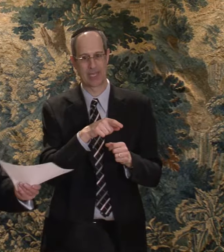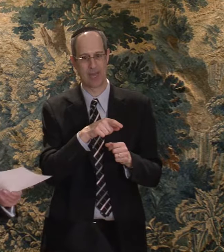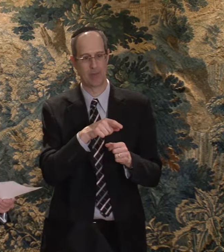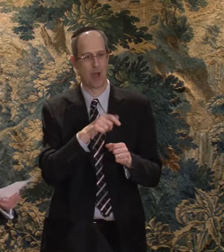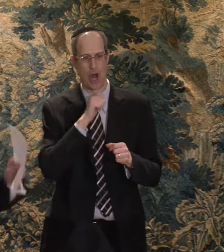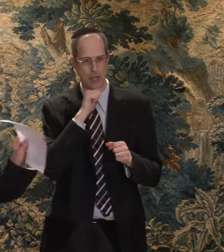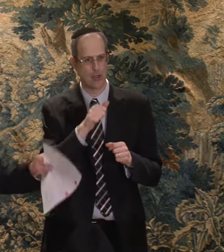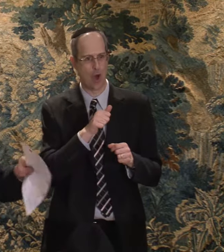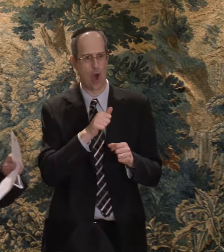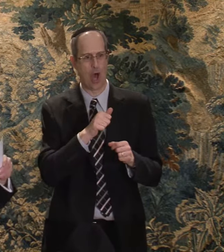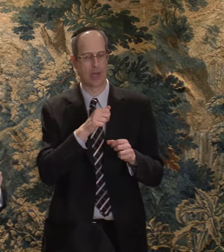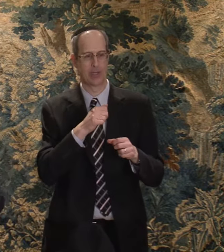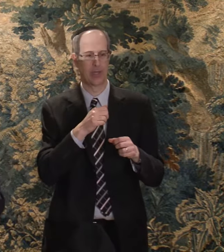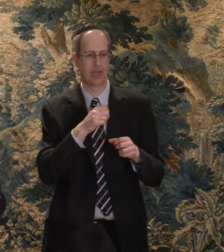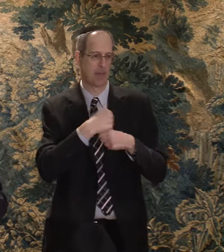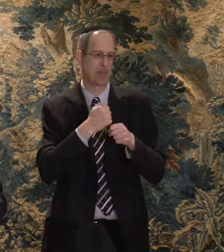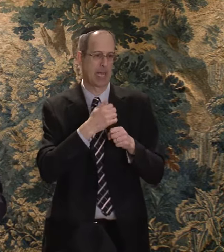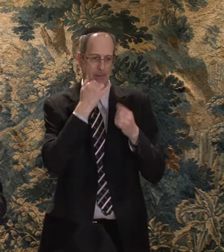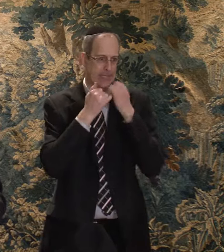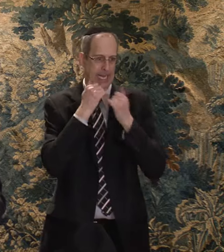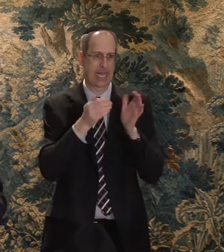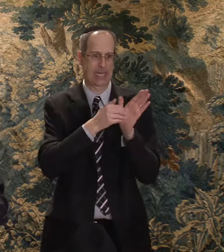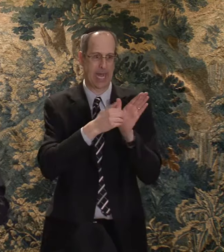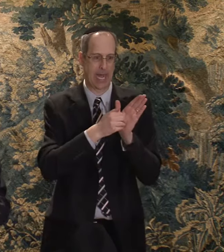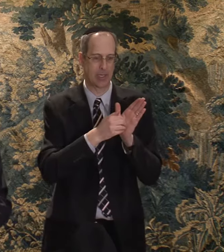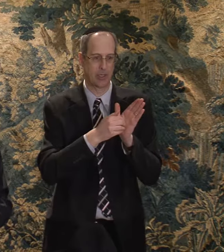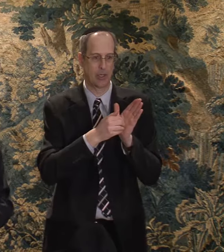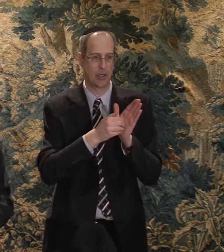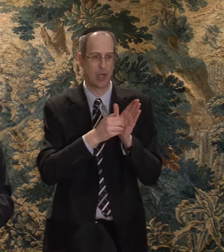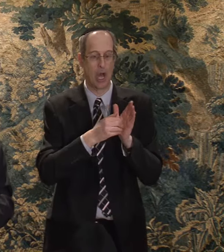do what they did we gotta teach me this we taught Tiger we didn't teach enough